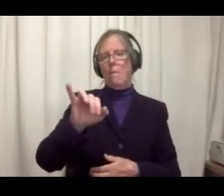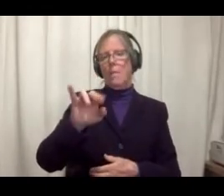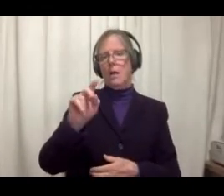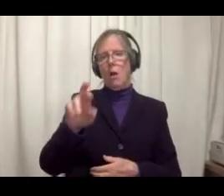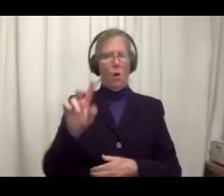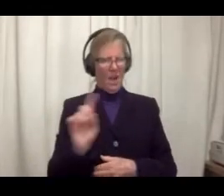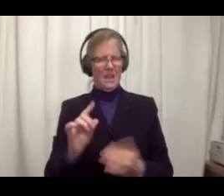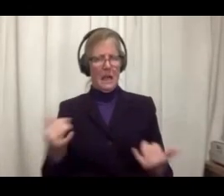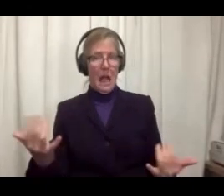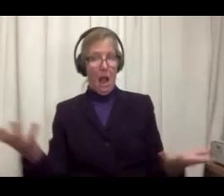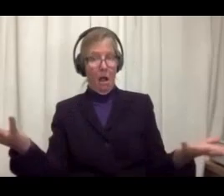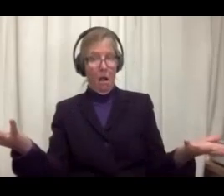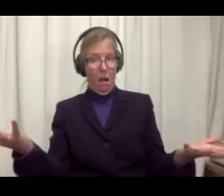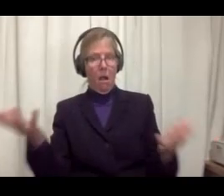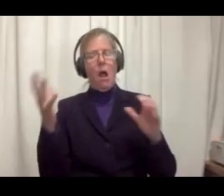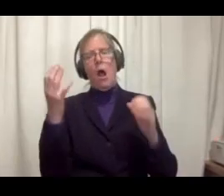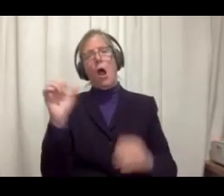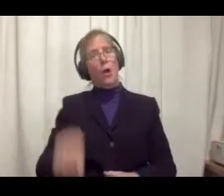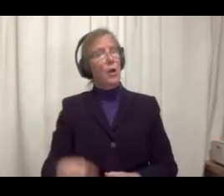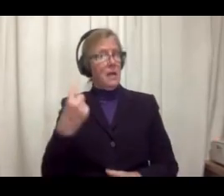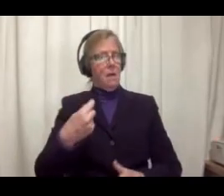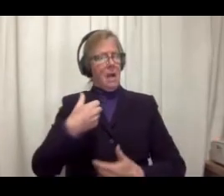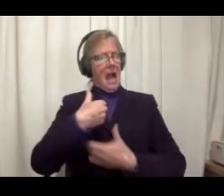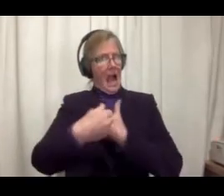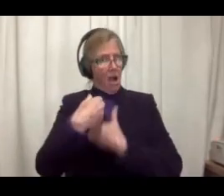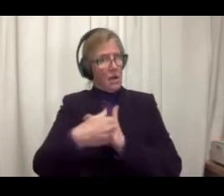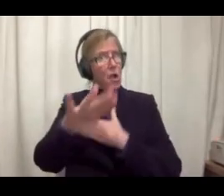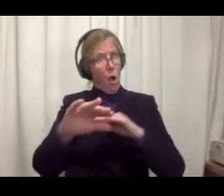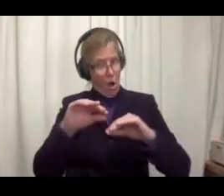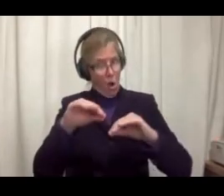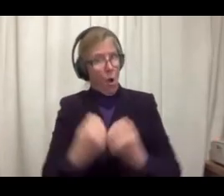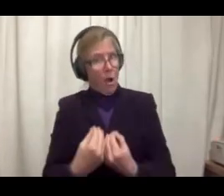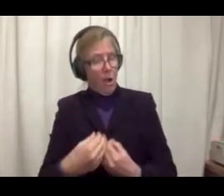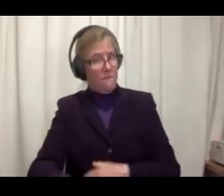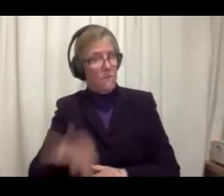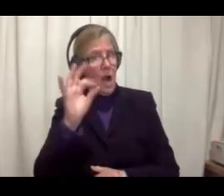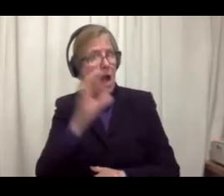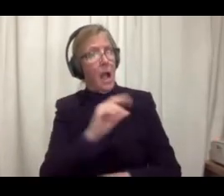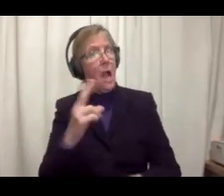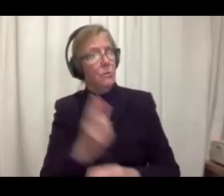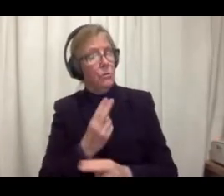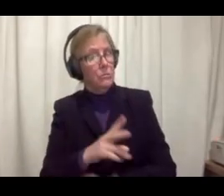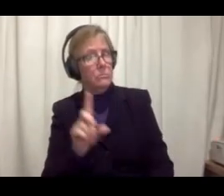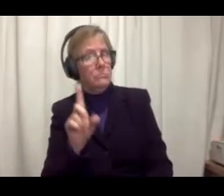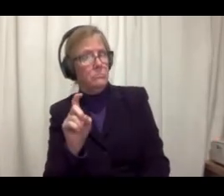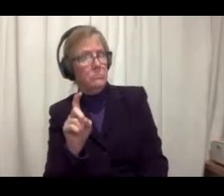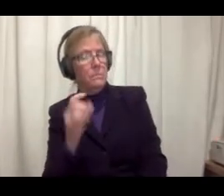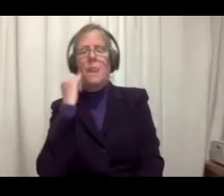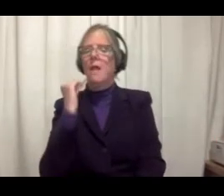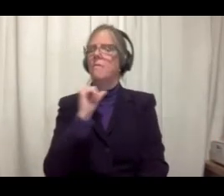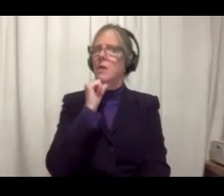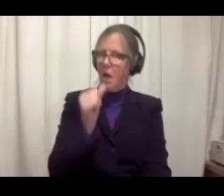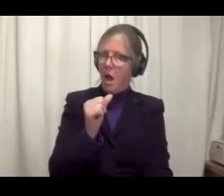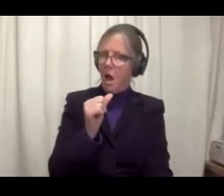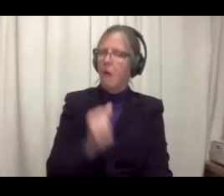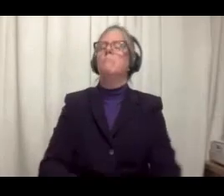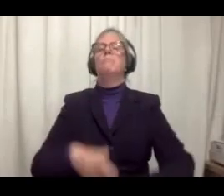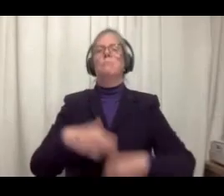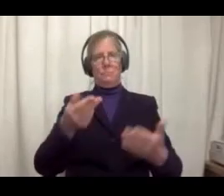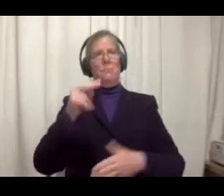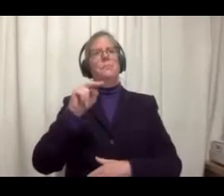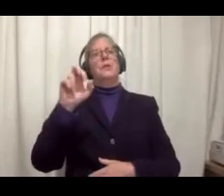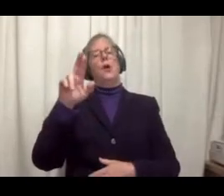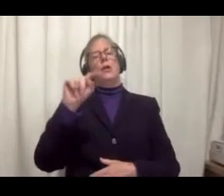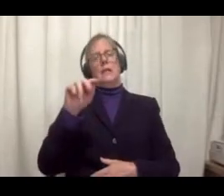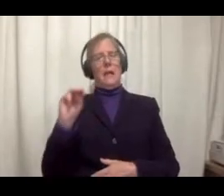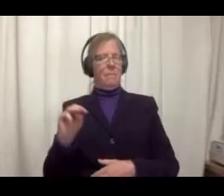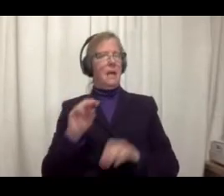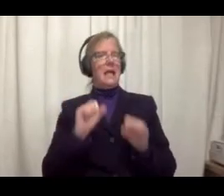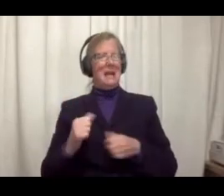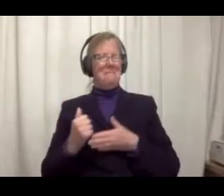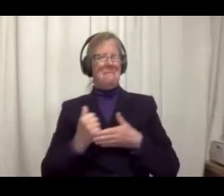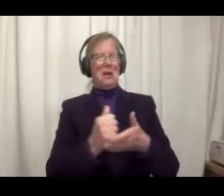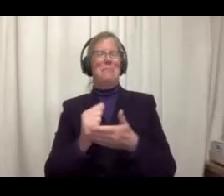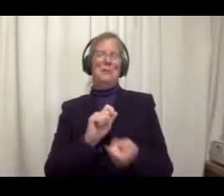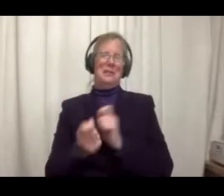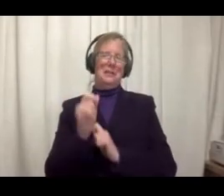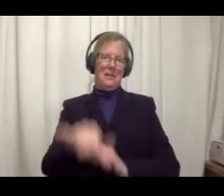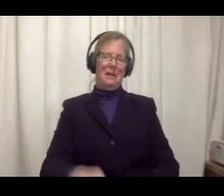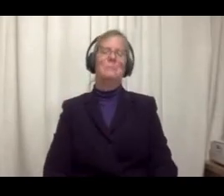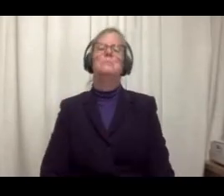someone outside your organization find it and use it? If not, the NCRTM can help you change that.